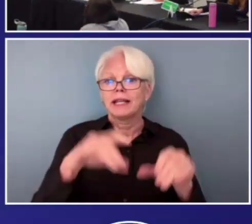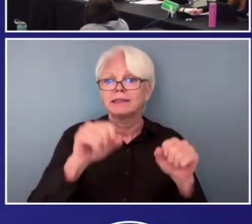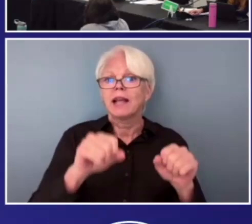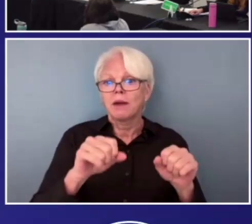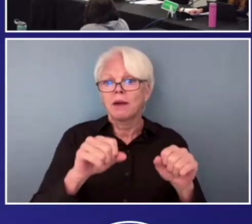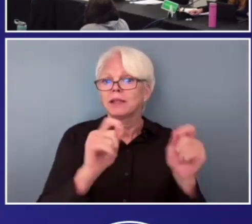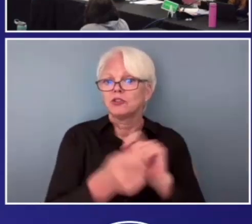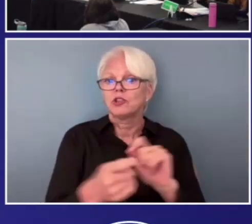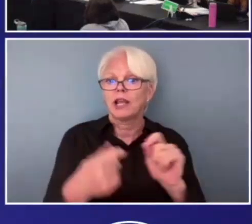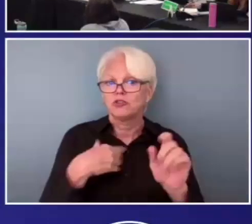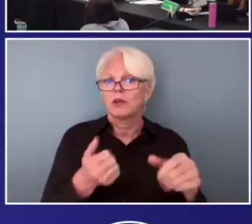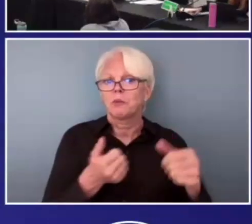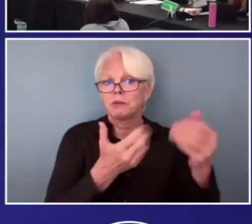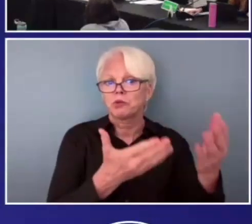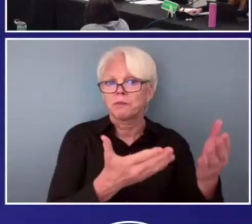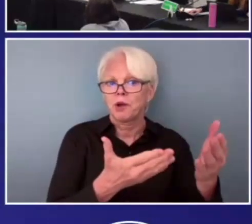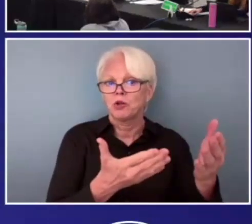proposing, just in case that's helpful.